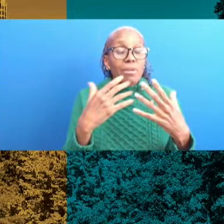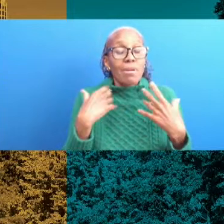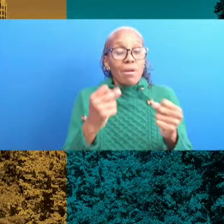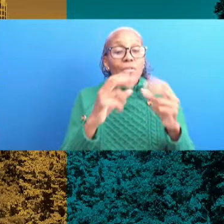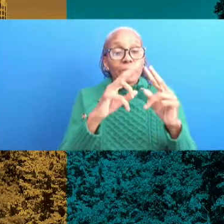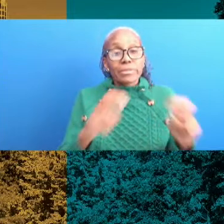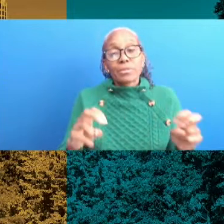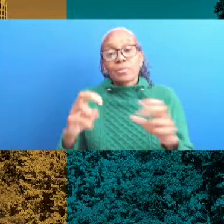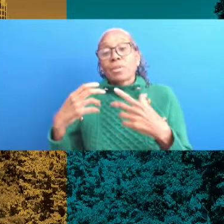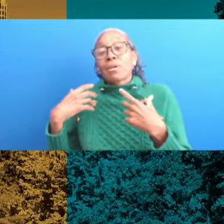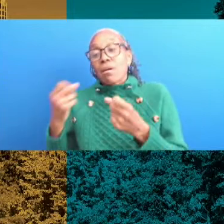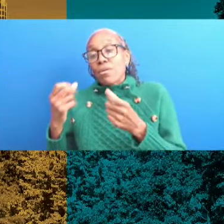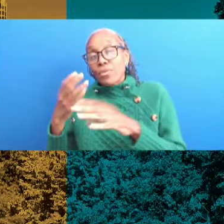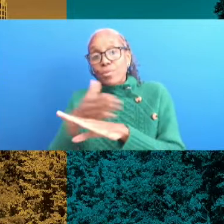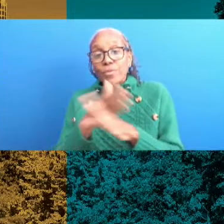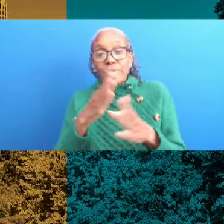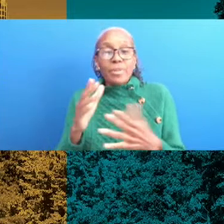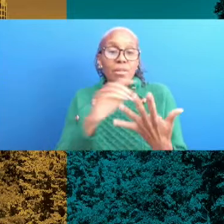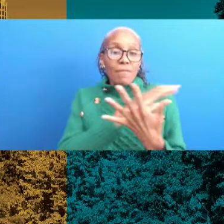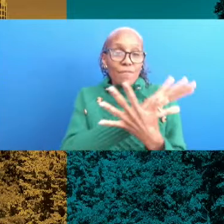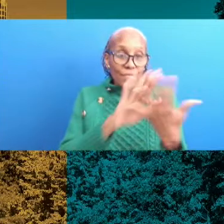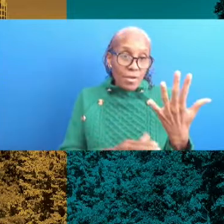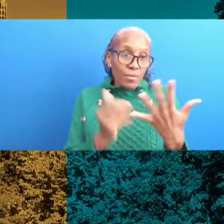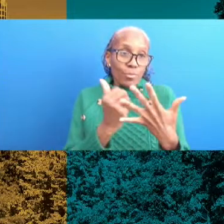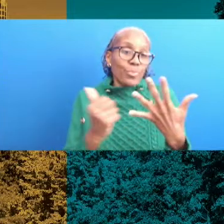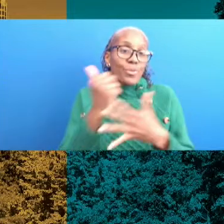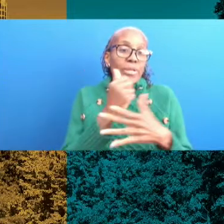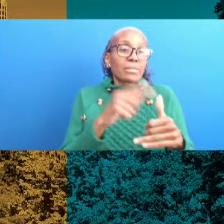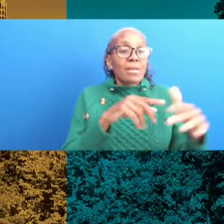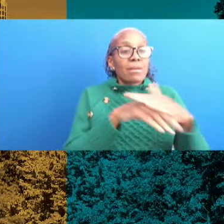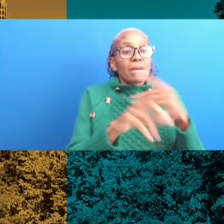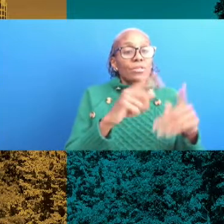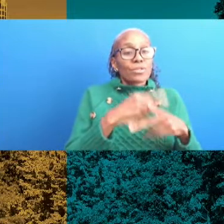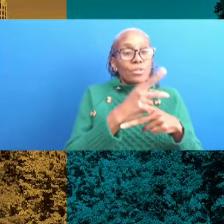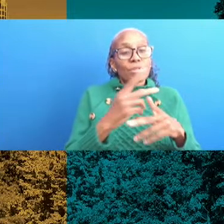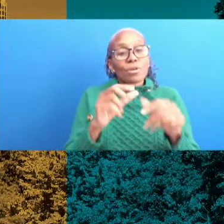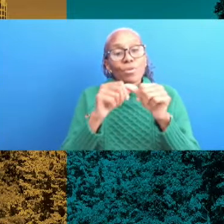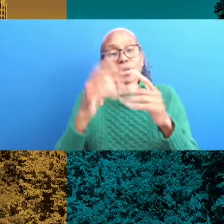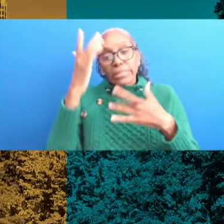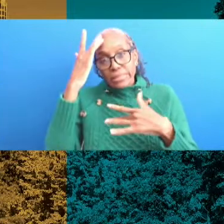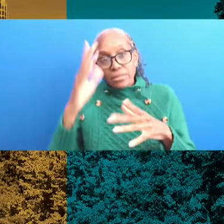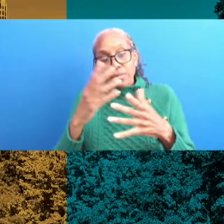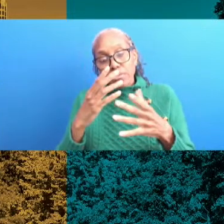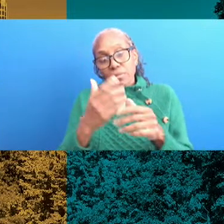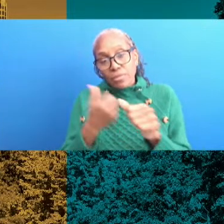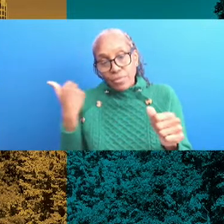JUST TO REMIND FOLKS AS A PART OF OUR COMMUNITY HEALTH ASSESSMENT AND COMMUNITY HEALTH